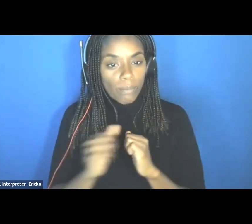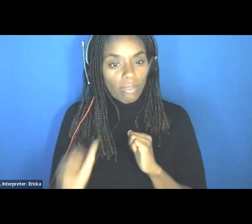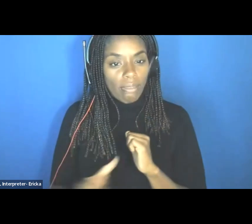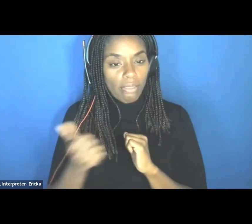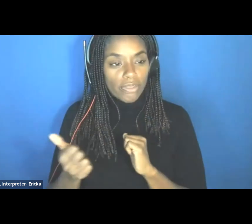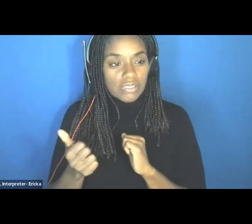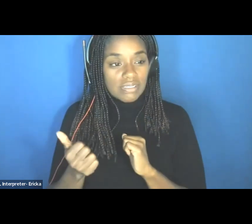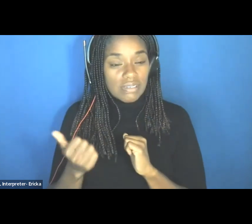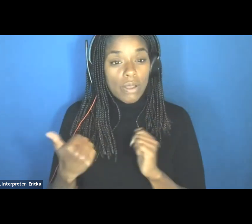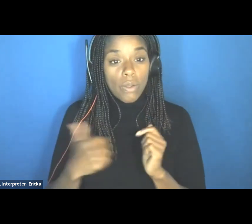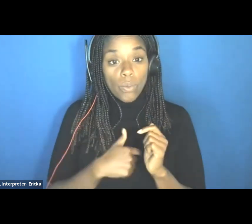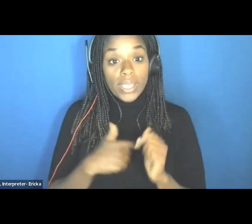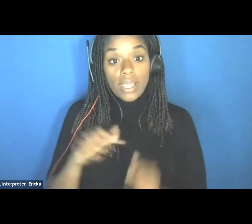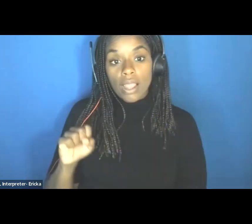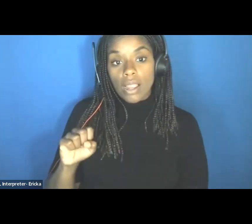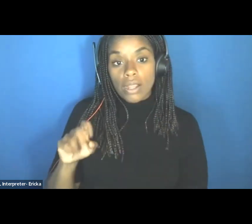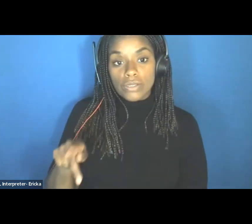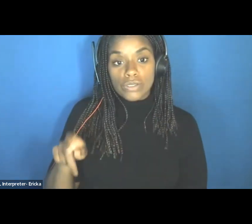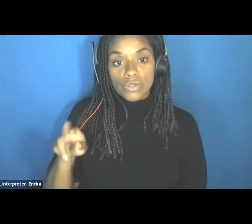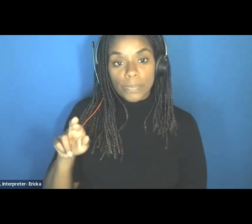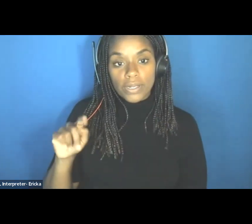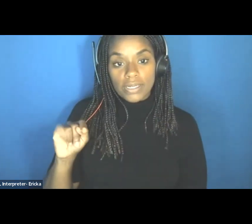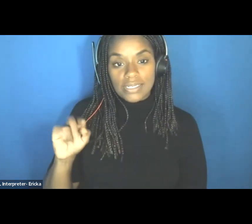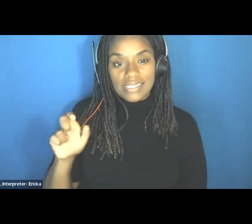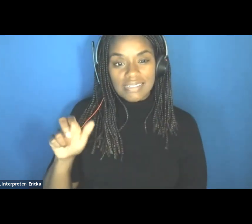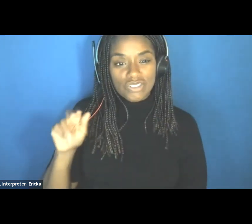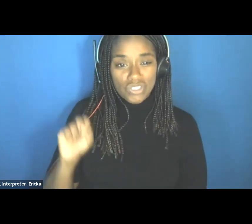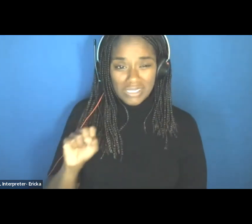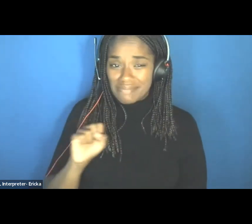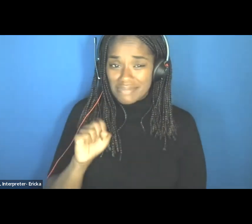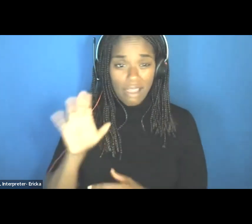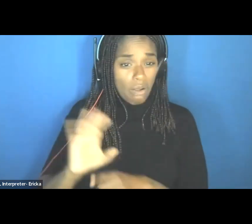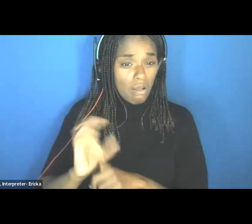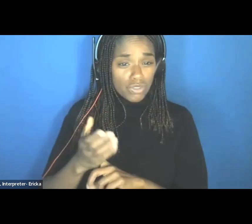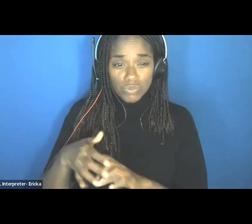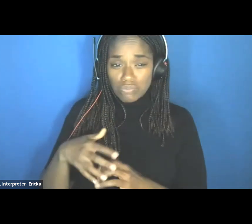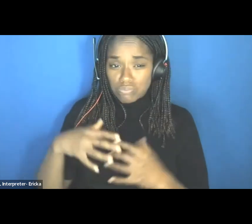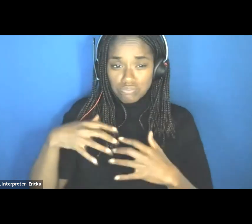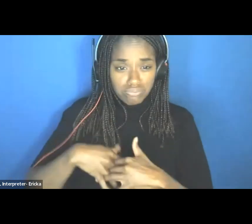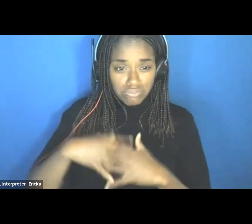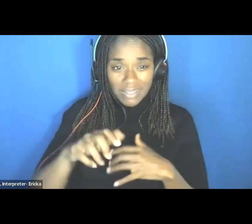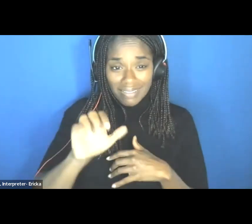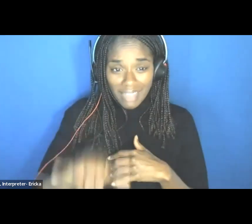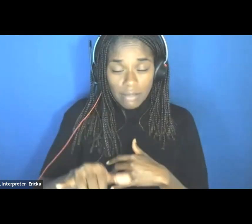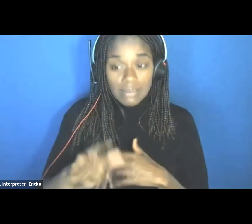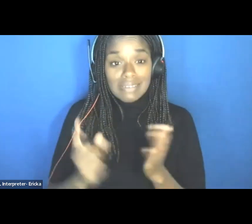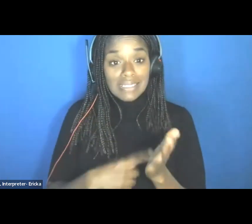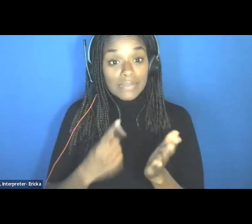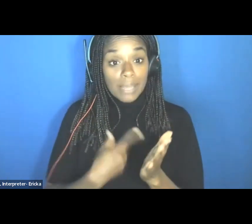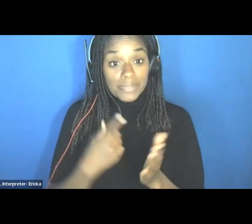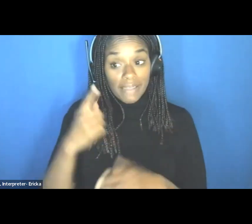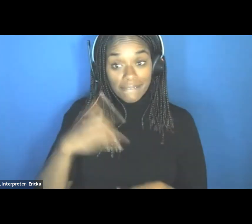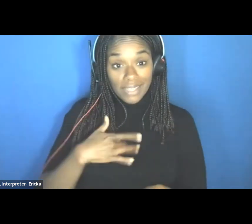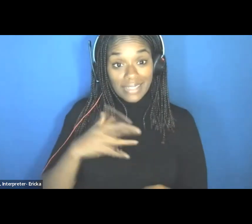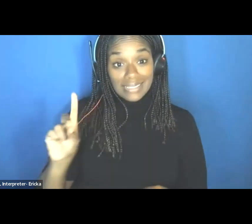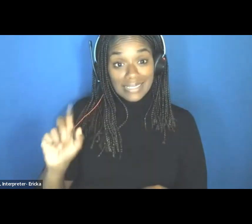It's something that shapes our persona in the ability and way we communicate.